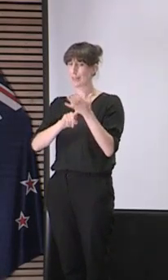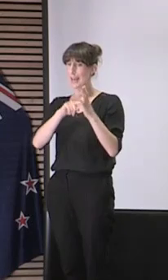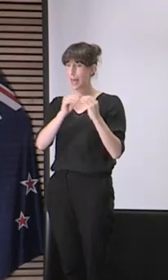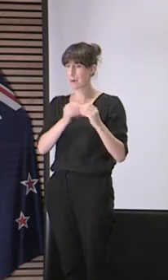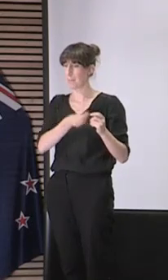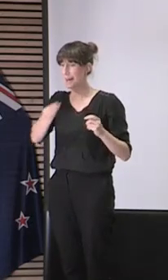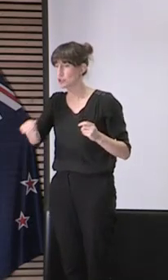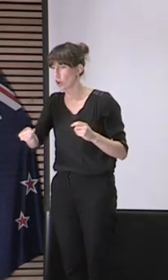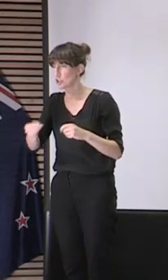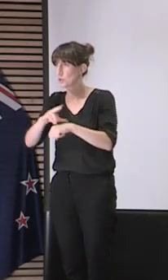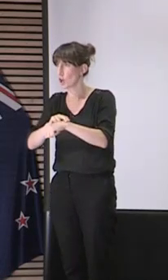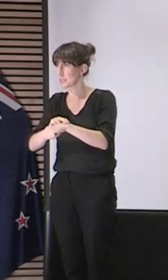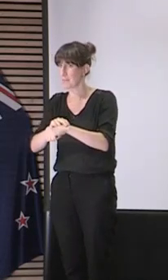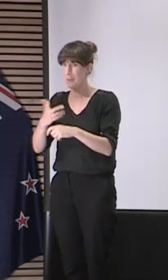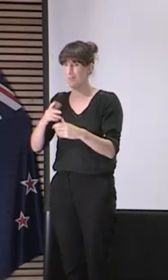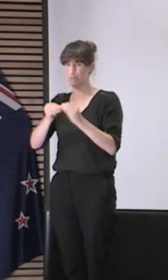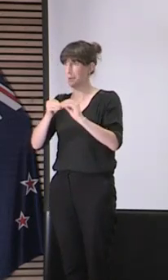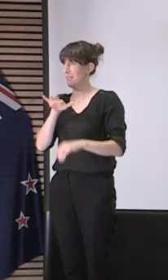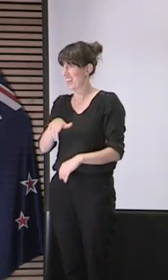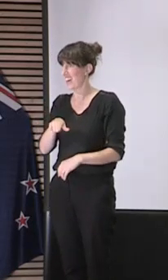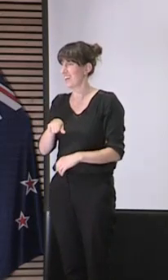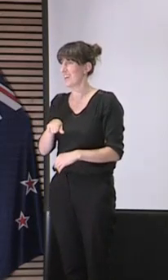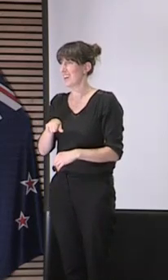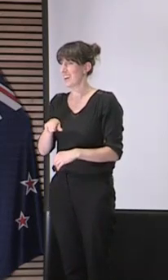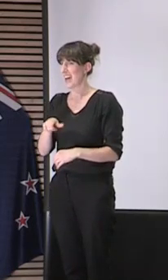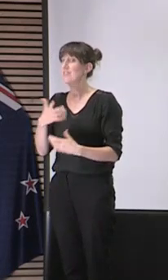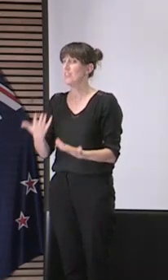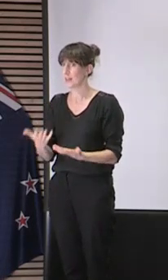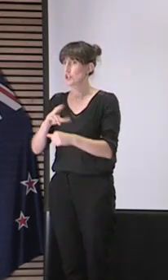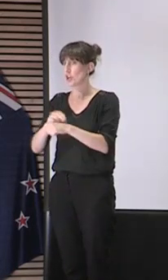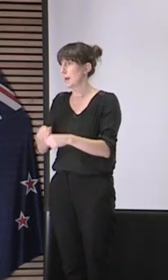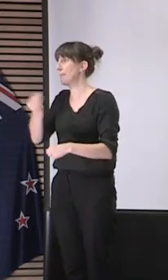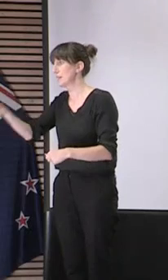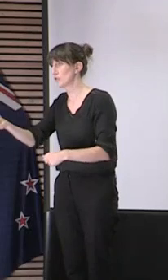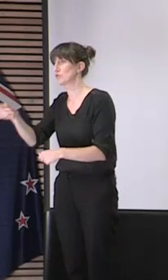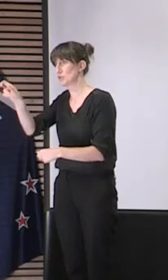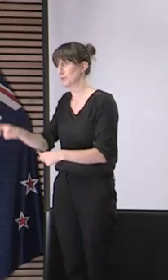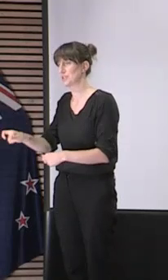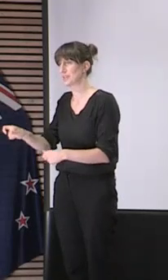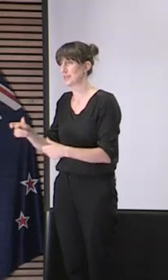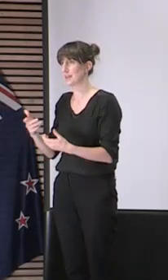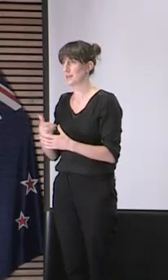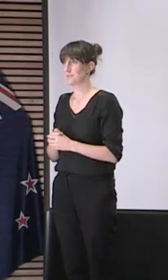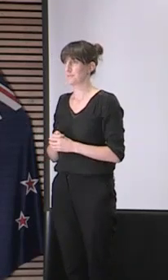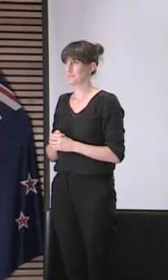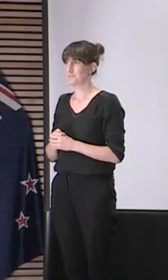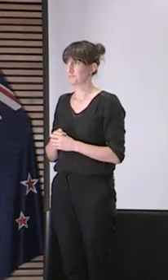ending with the GP itself. We